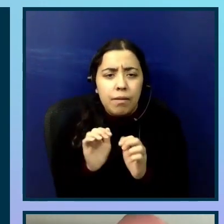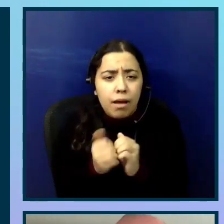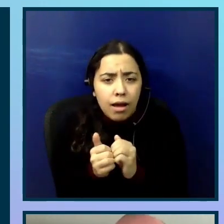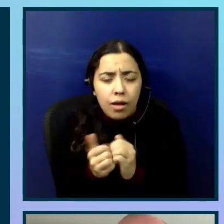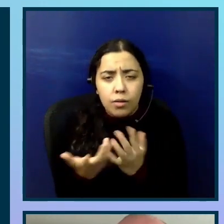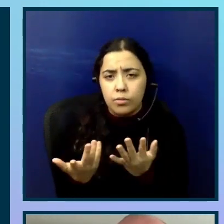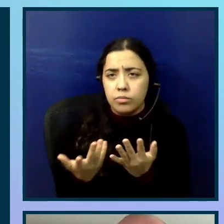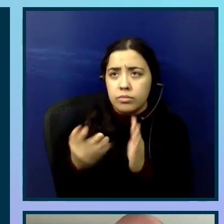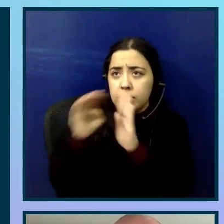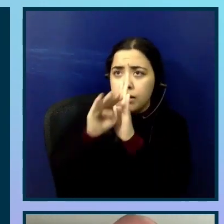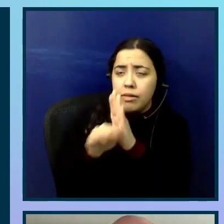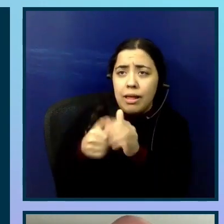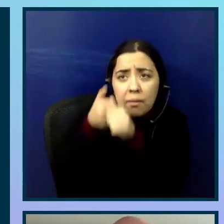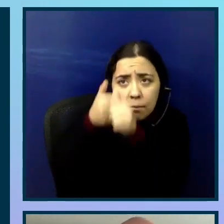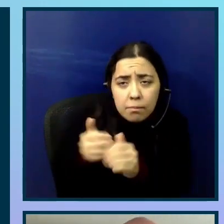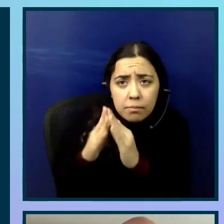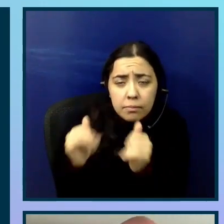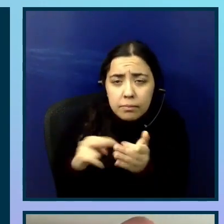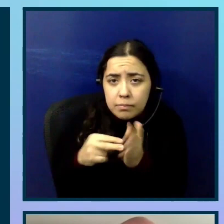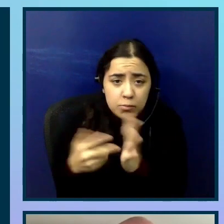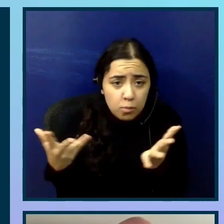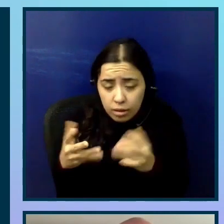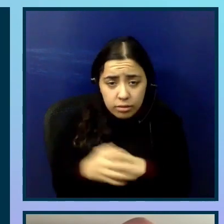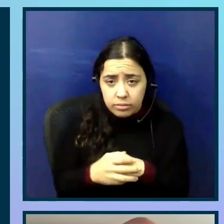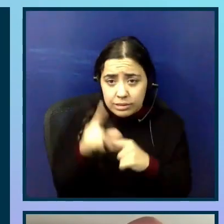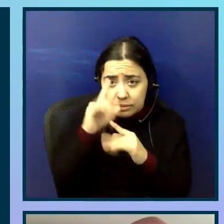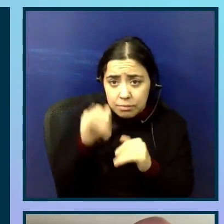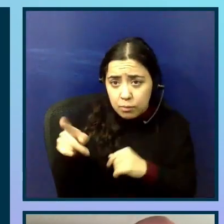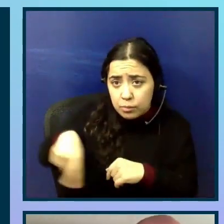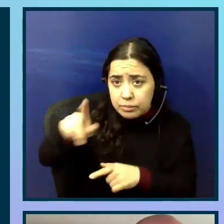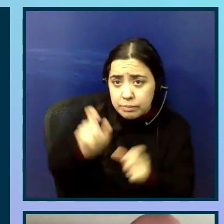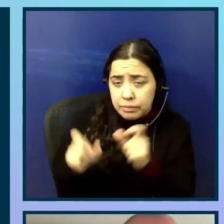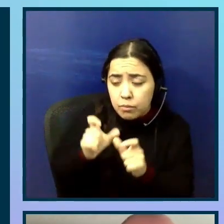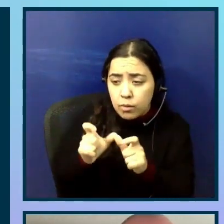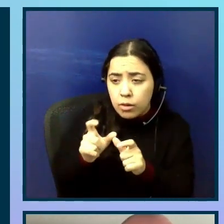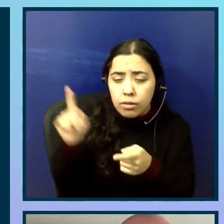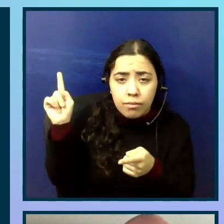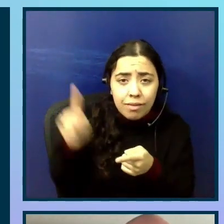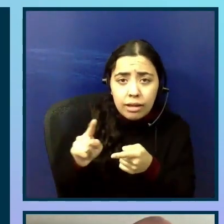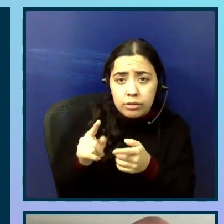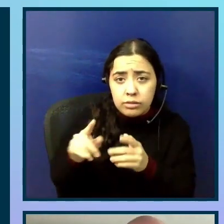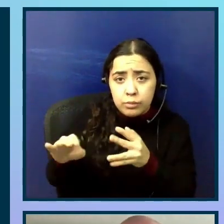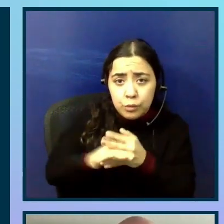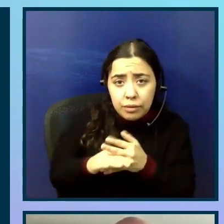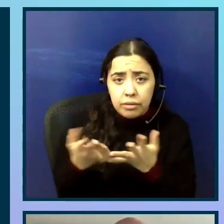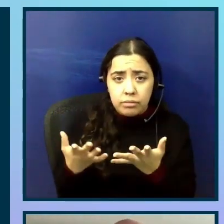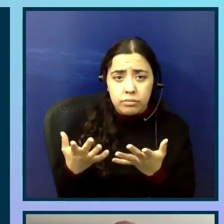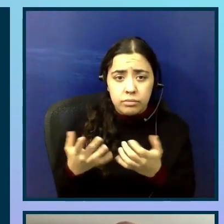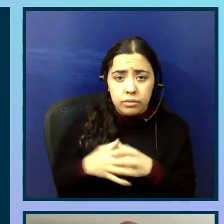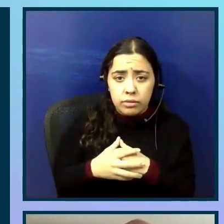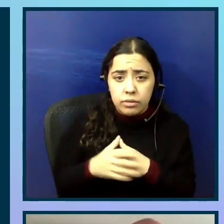Do we expect these people to take shorter or fewer brakes? Should they work longer hours? Should they be less productive?